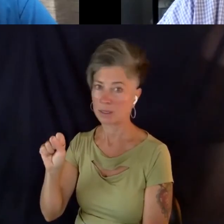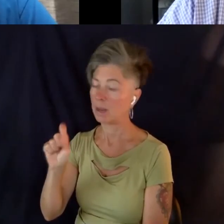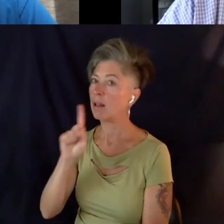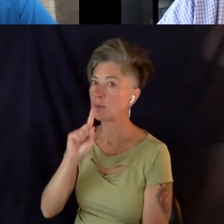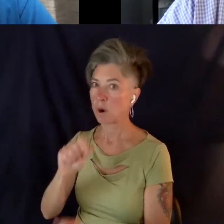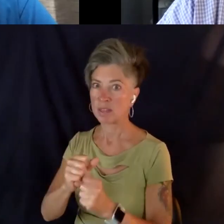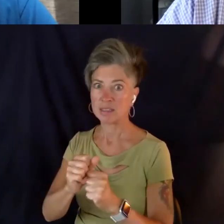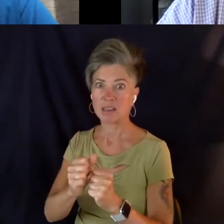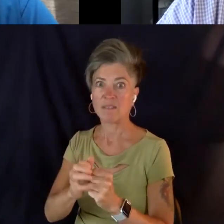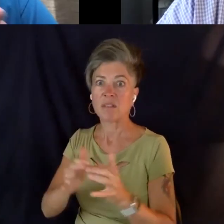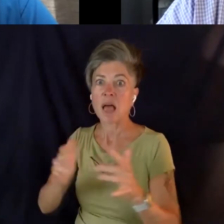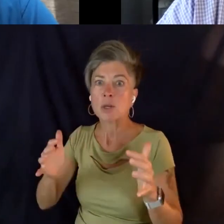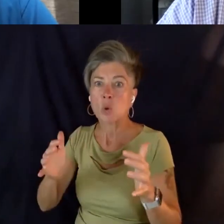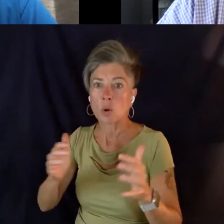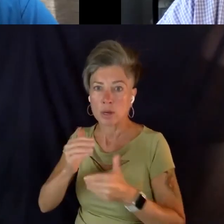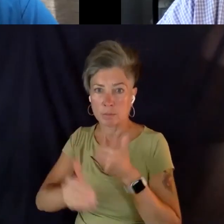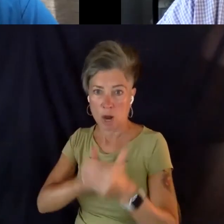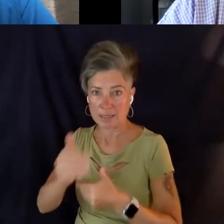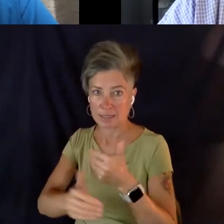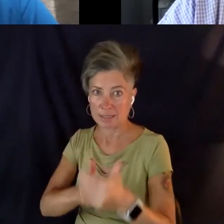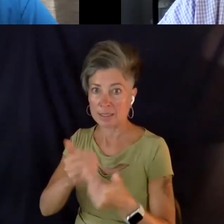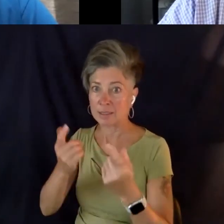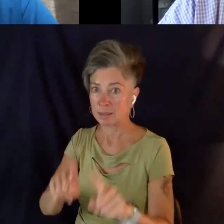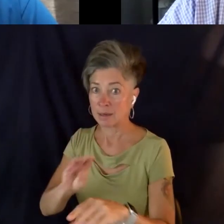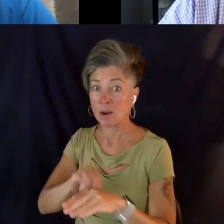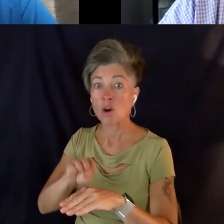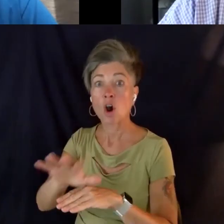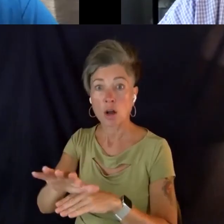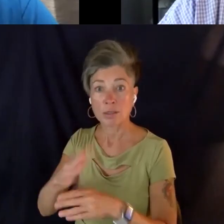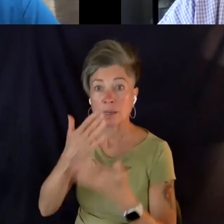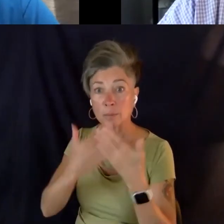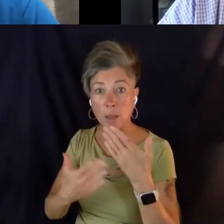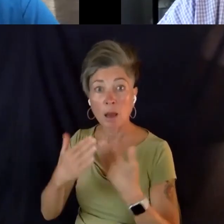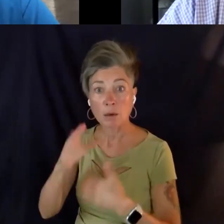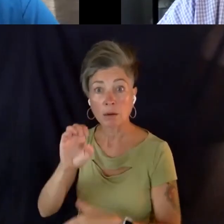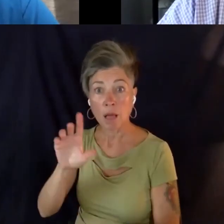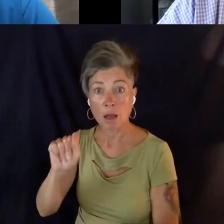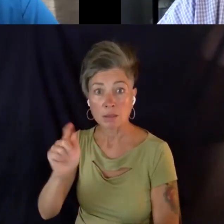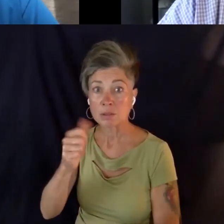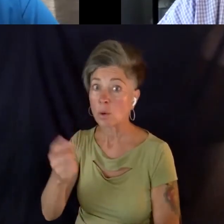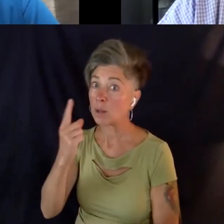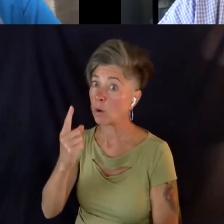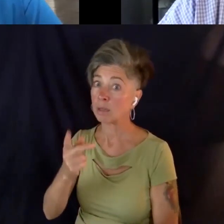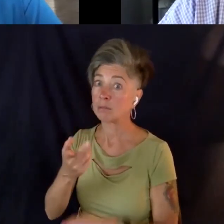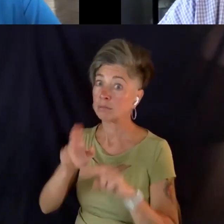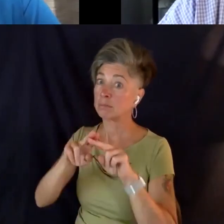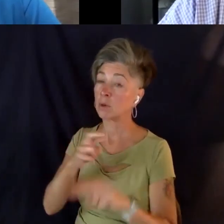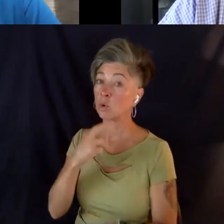that are occurring that are causing blood clots. And so anyone who is at an increased risk of blood clots to begin with,